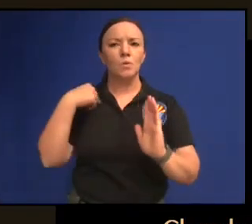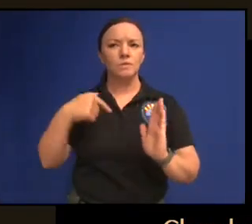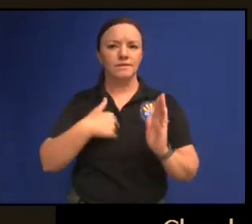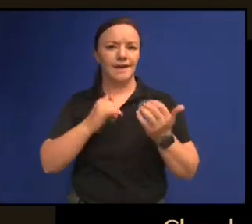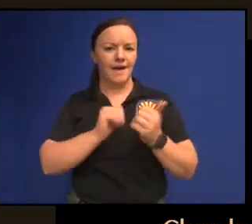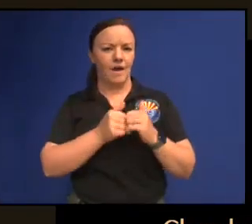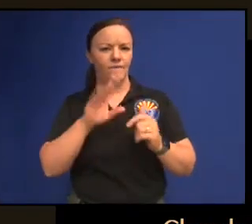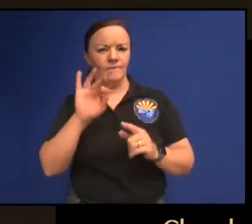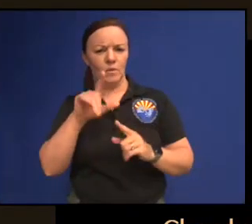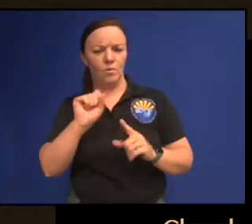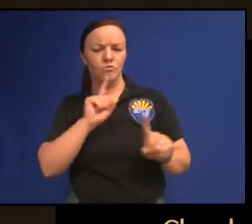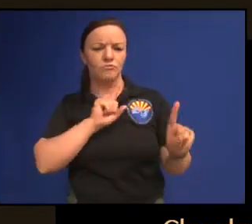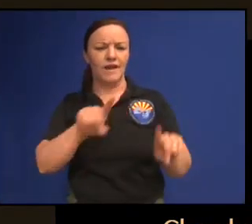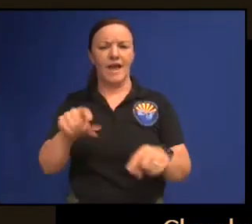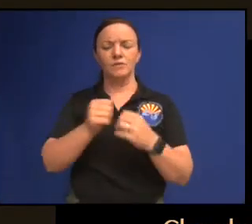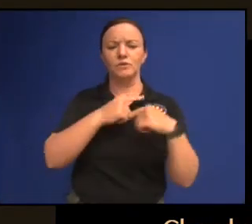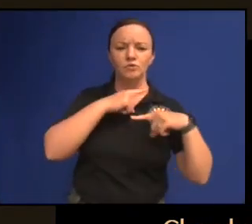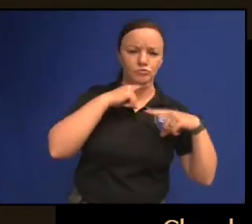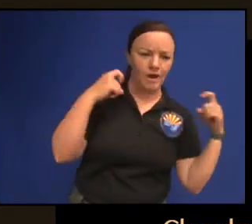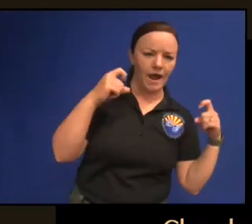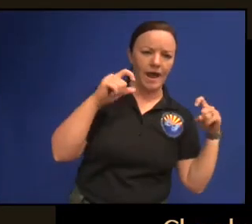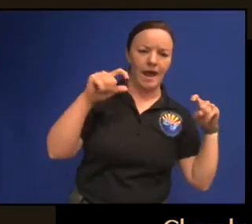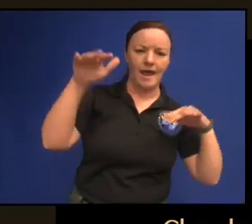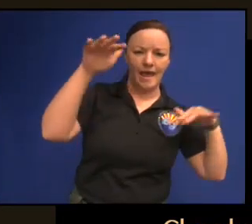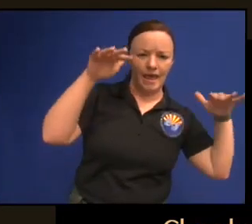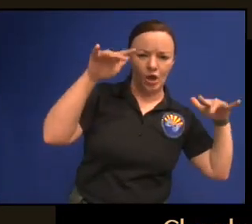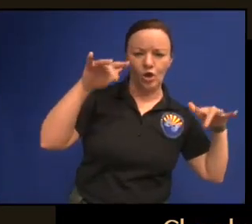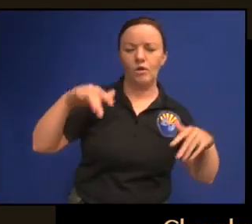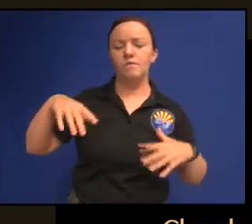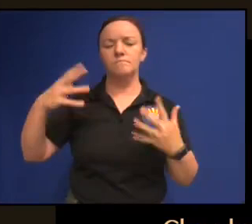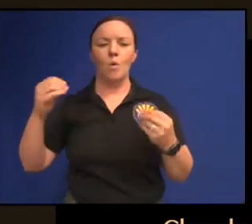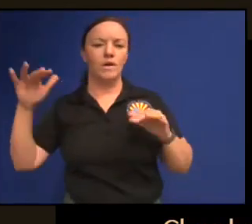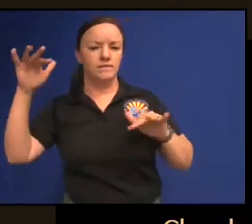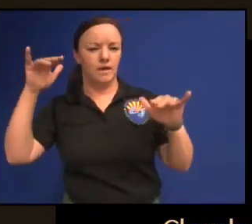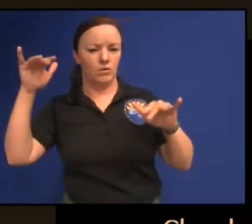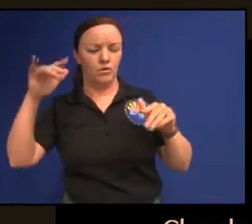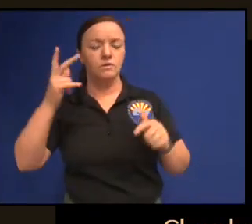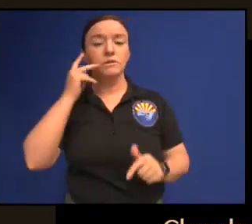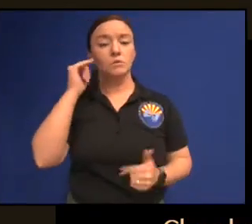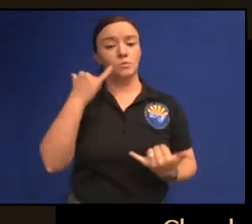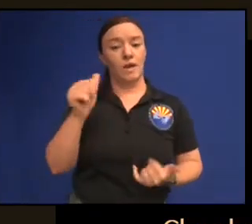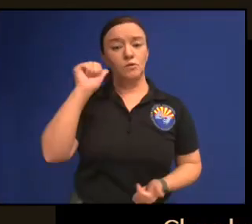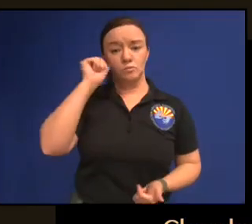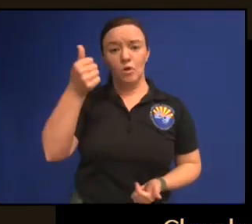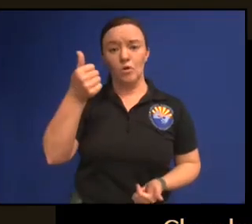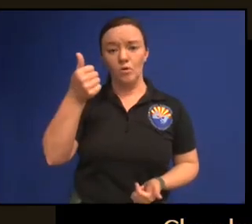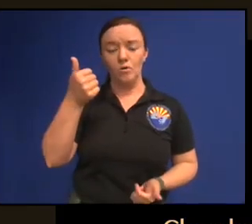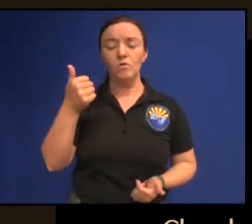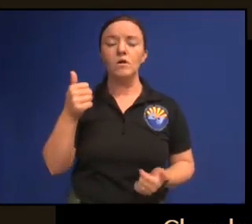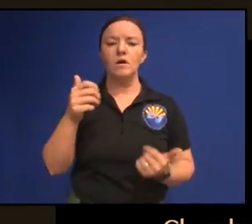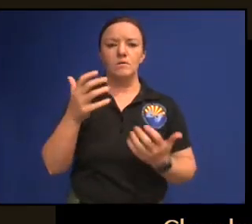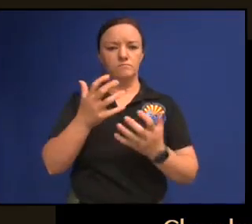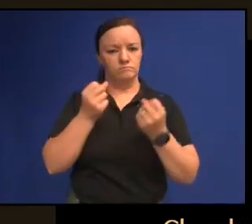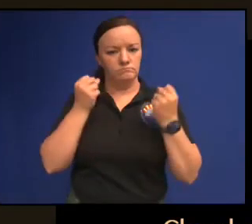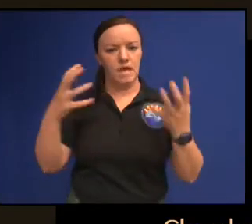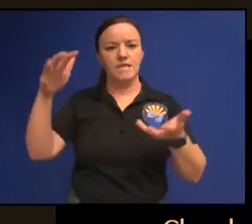YOU CAN SEE TODAY AND TOMORROW WE HAVE A LOT OF CLOUDS FORECAST AND WE SAW THAT TODAY. THE DEW POINTS ARE HIGH, MEANING A LOT OF ATMOSPHERIC